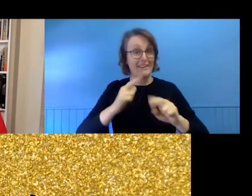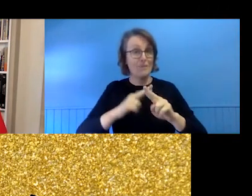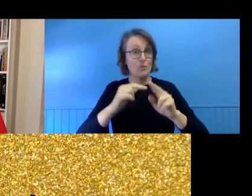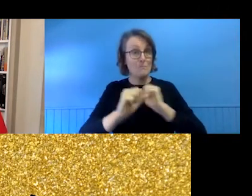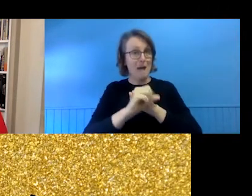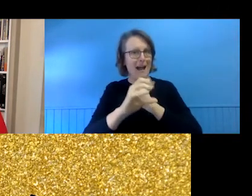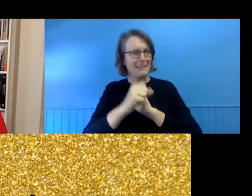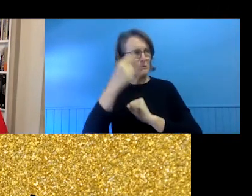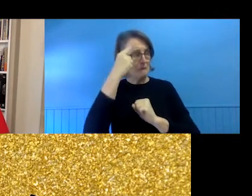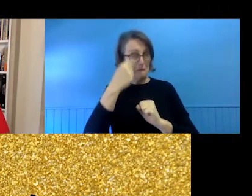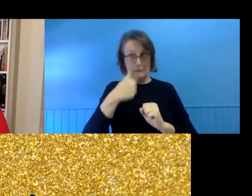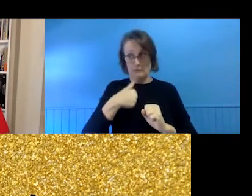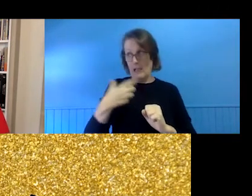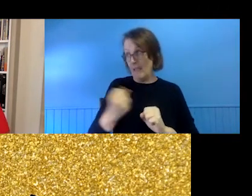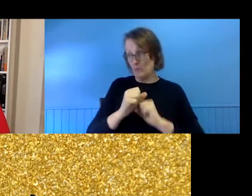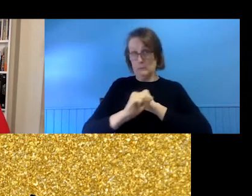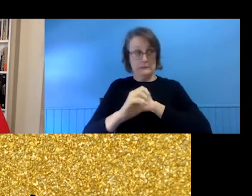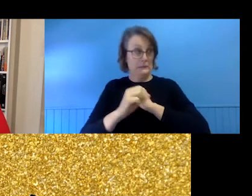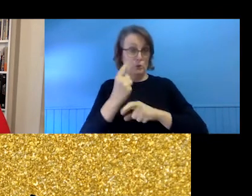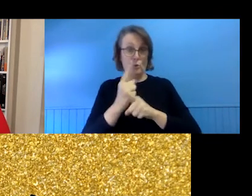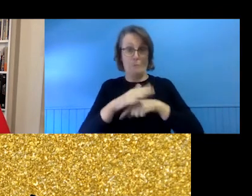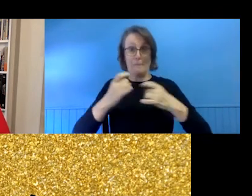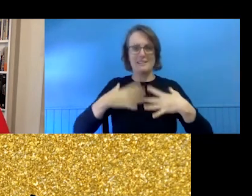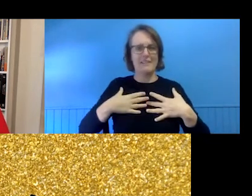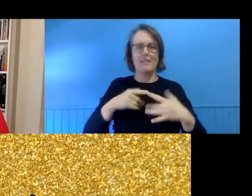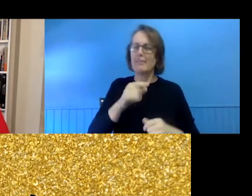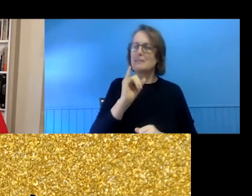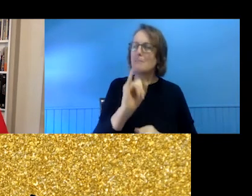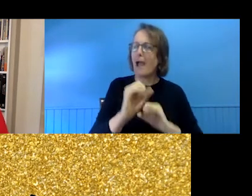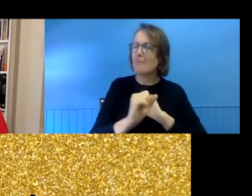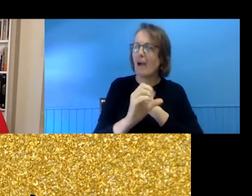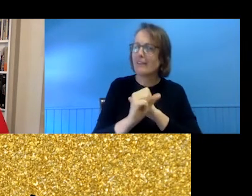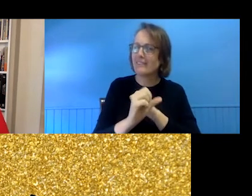the only option. But that's bad marketing. Only bad marketing is